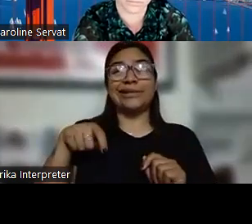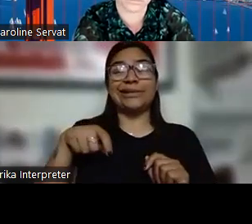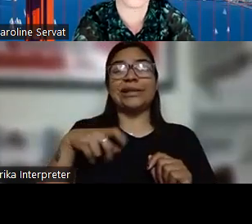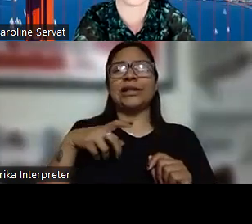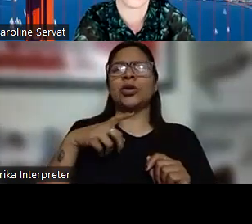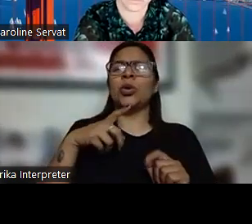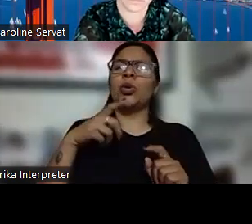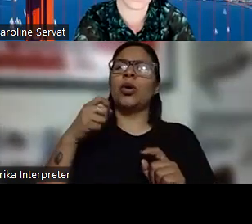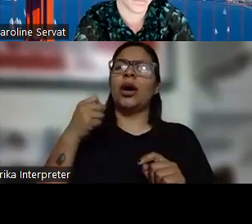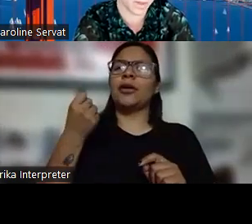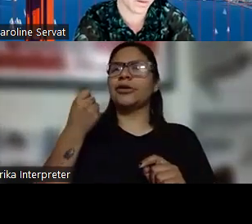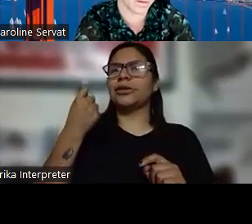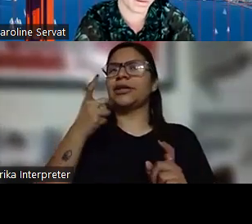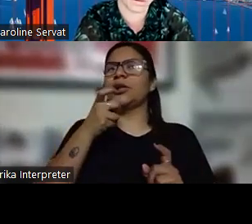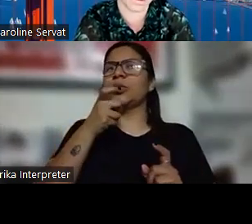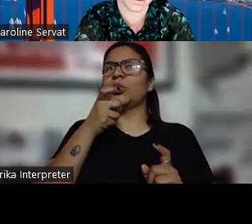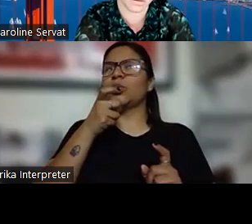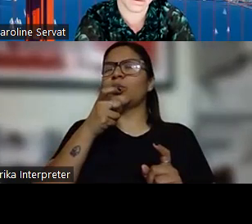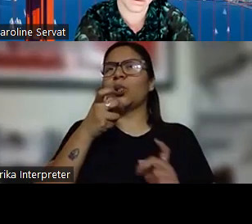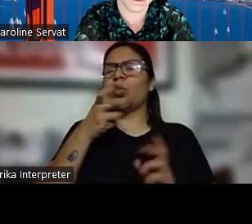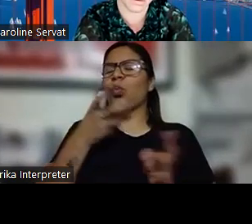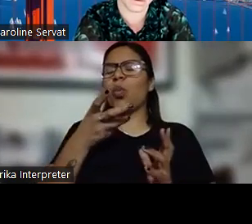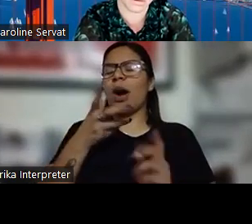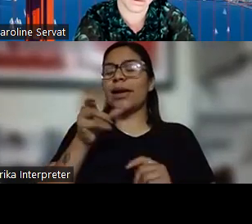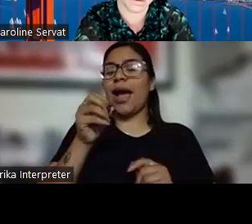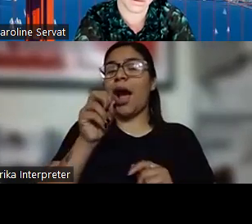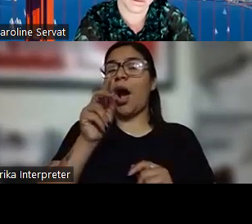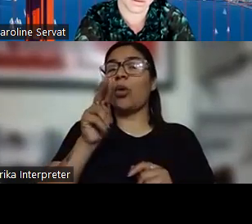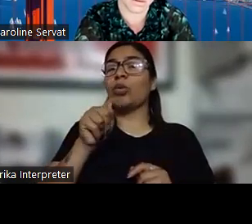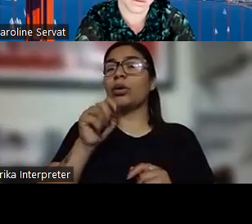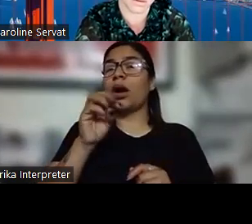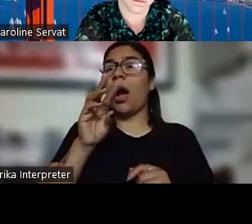in tracking outcomes if people need respit care or people are having trouble with the housing